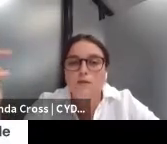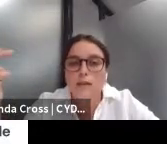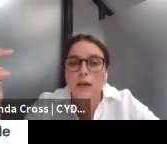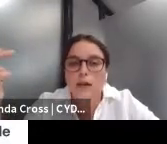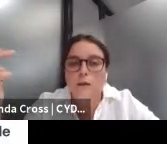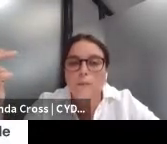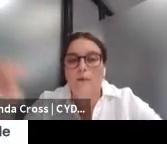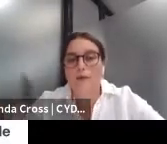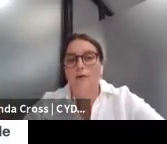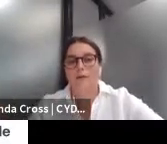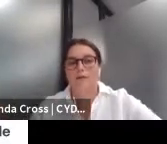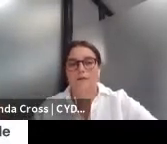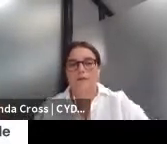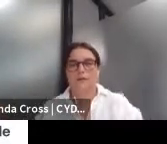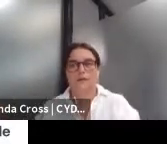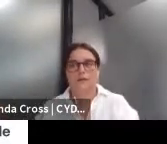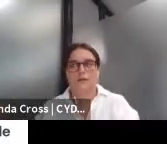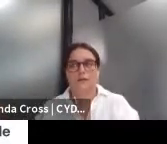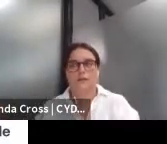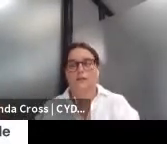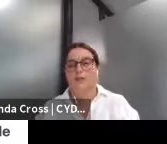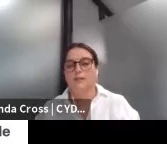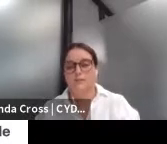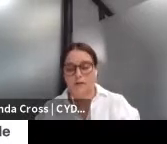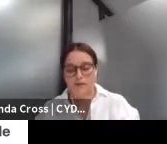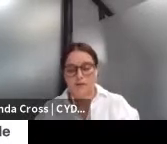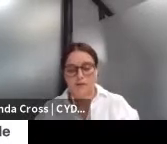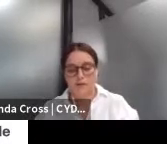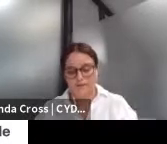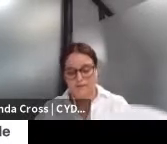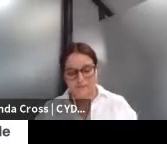component is too prompt now. Those initial access steps